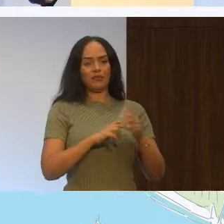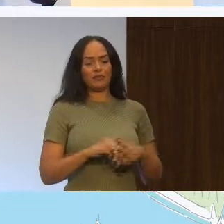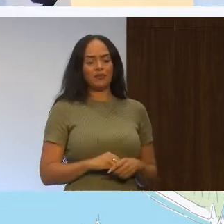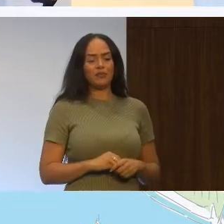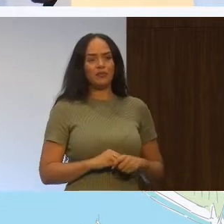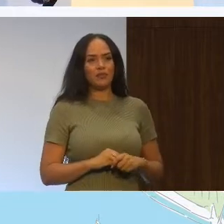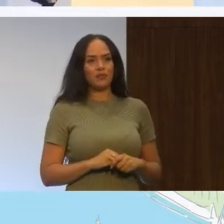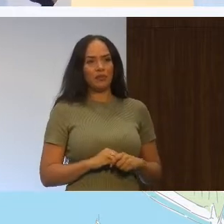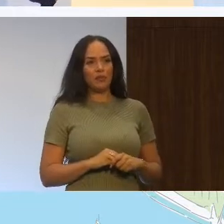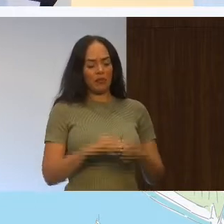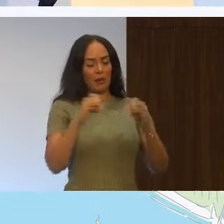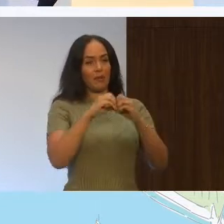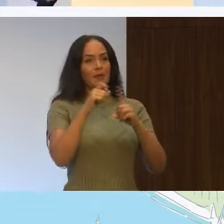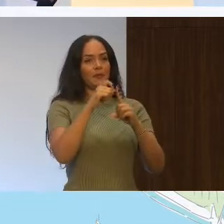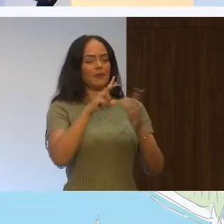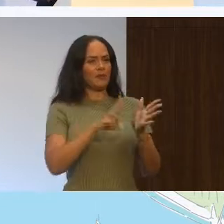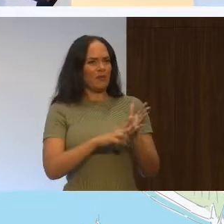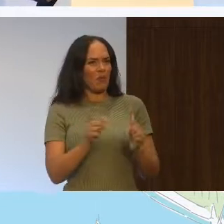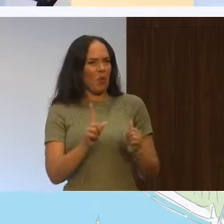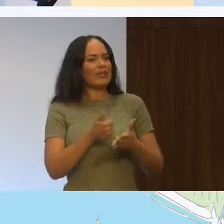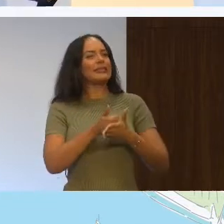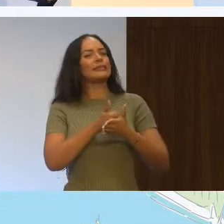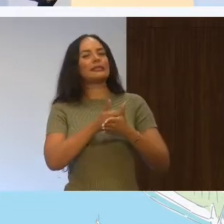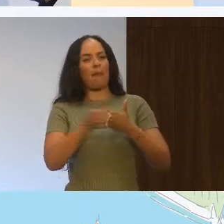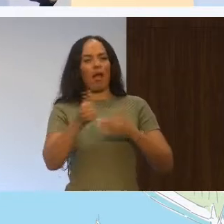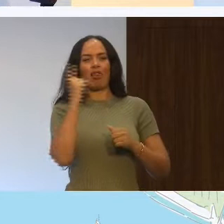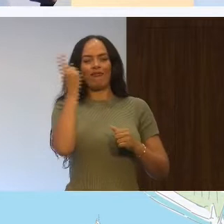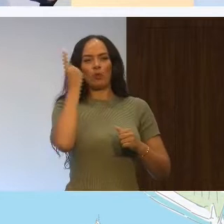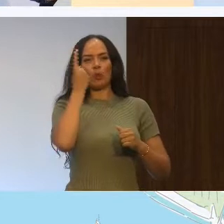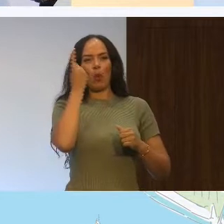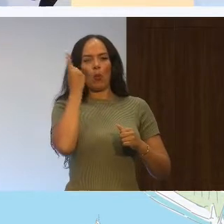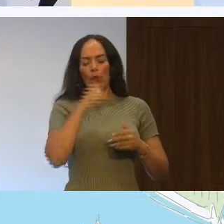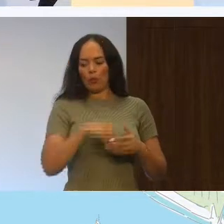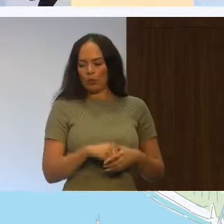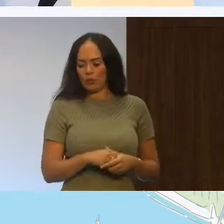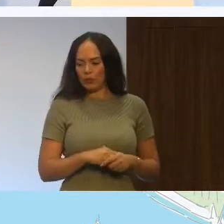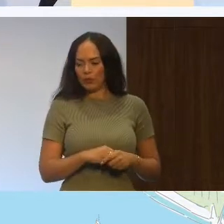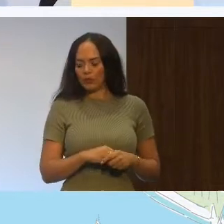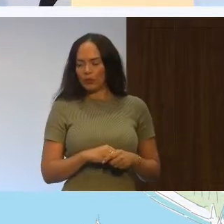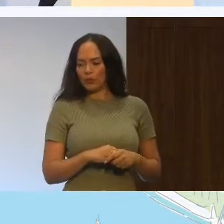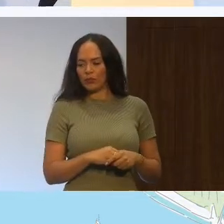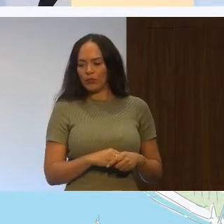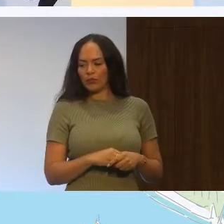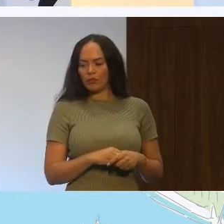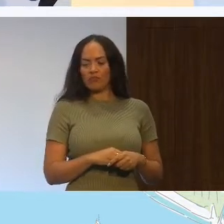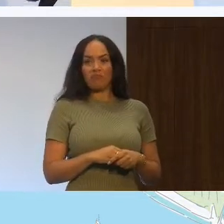Well, BPPV is the most typical type of vertigo. So on average, we I mean, any of us would experience